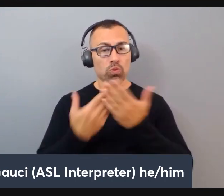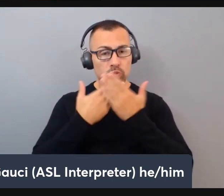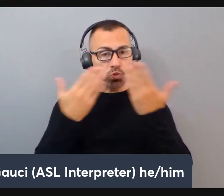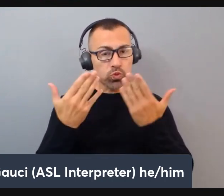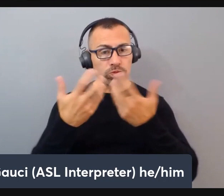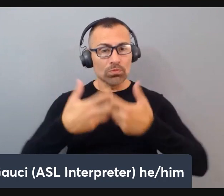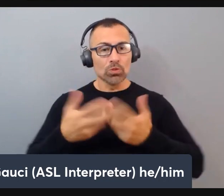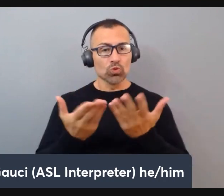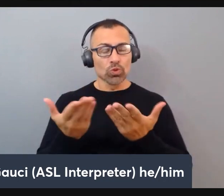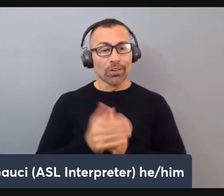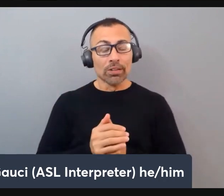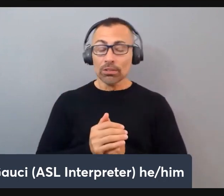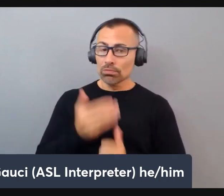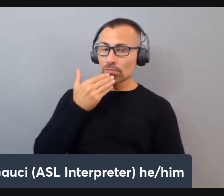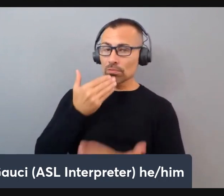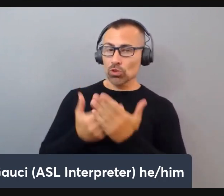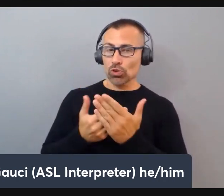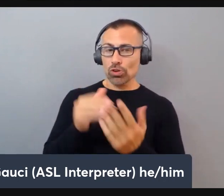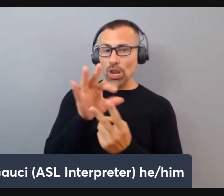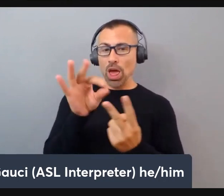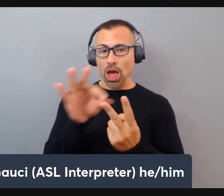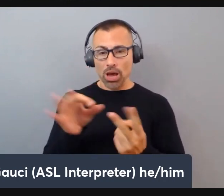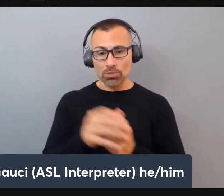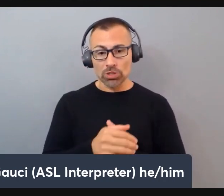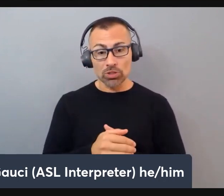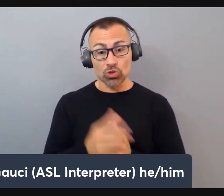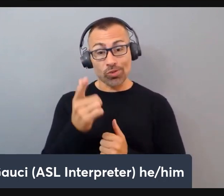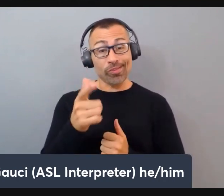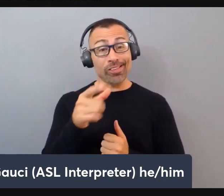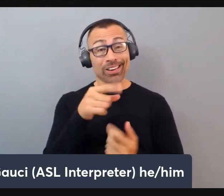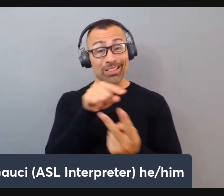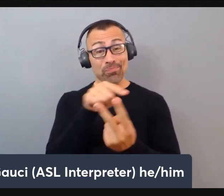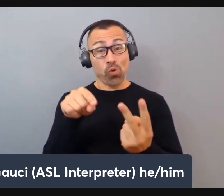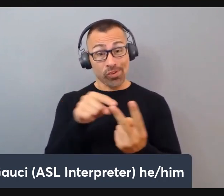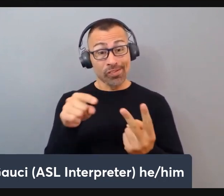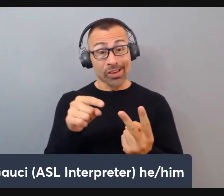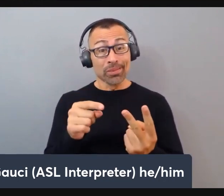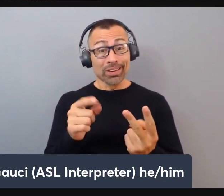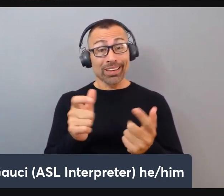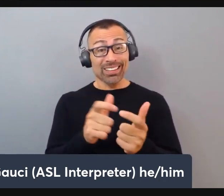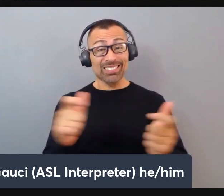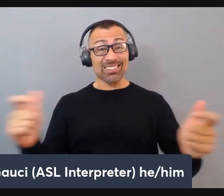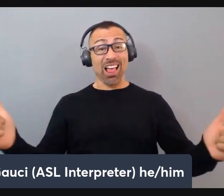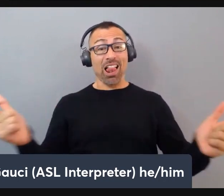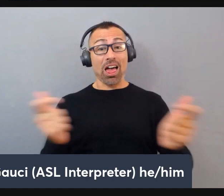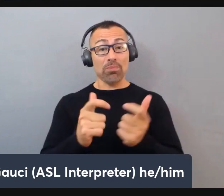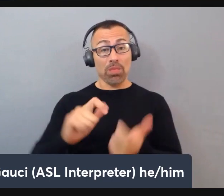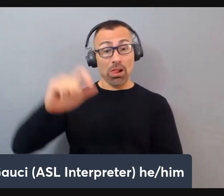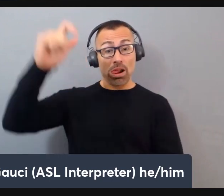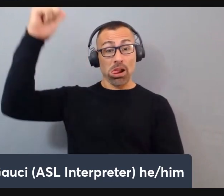here's something that can scale out automatically and scale up really high, but then also scale down to the most minimal cost possible.